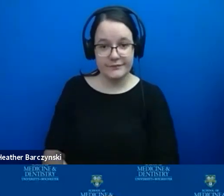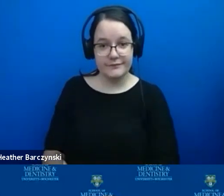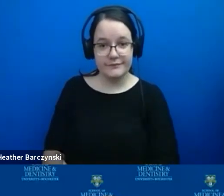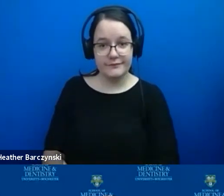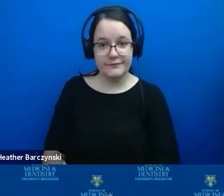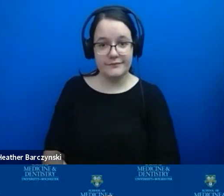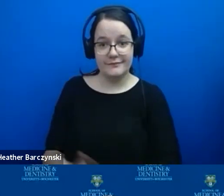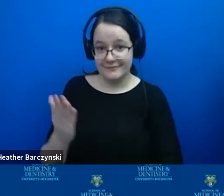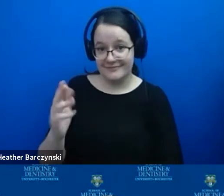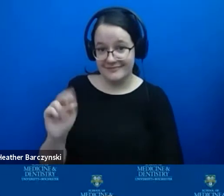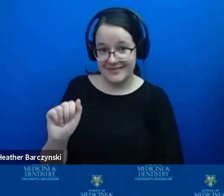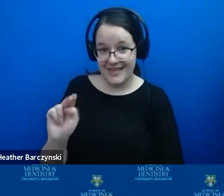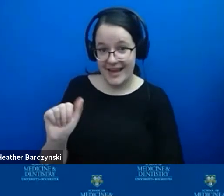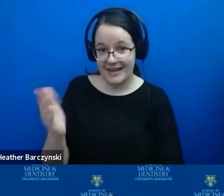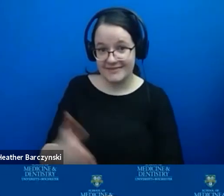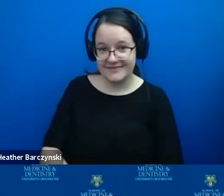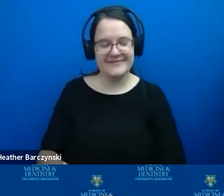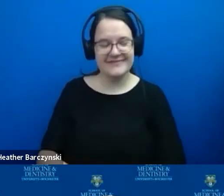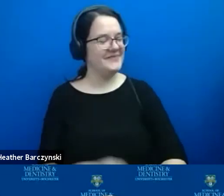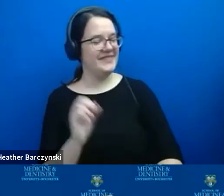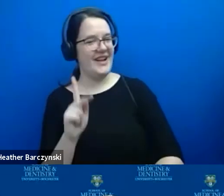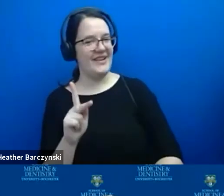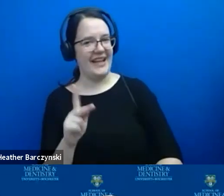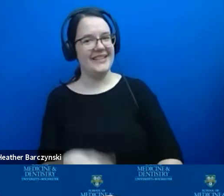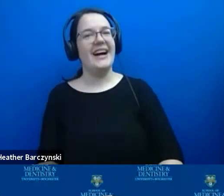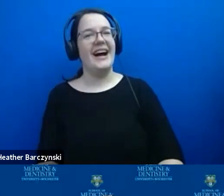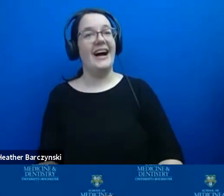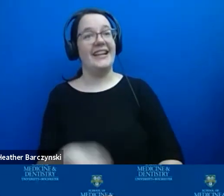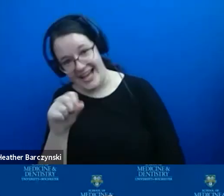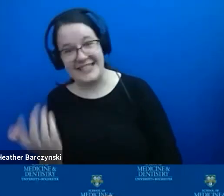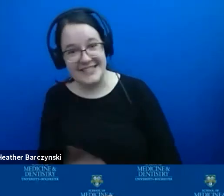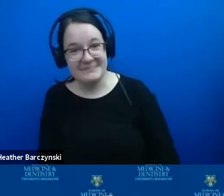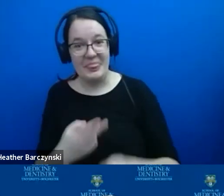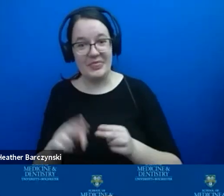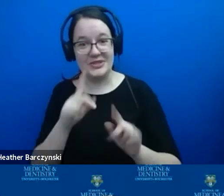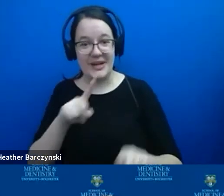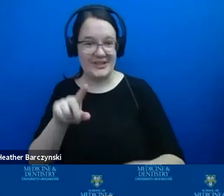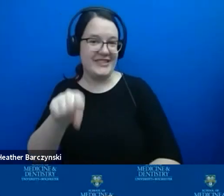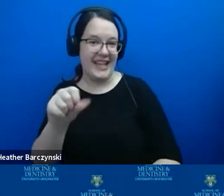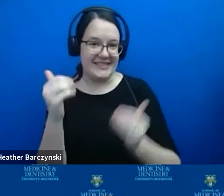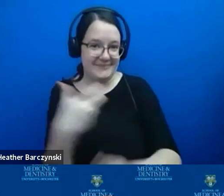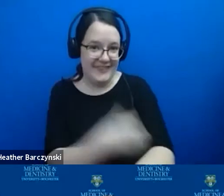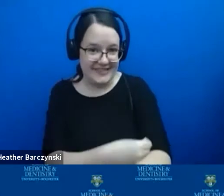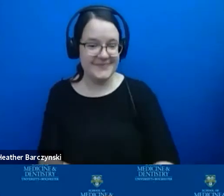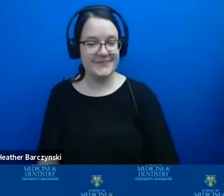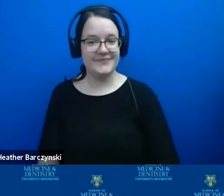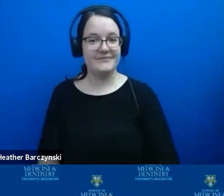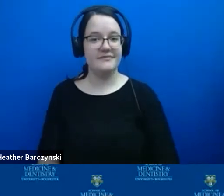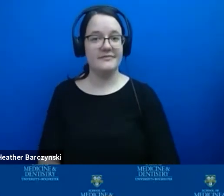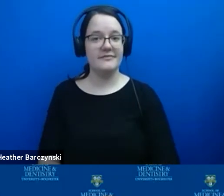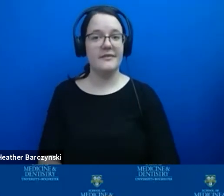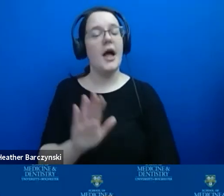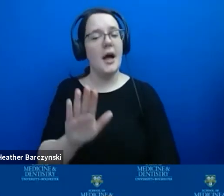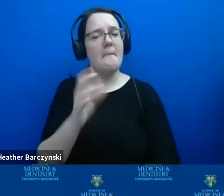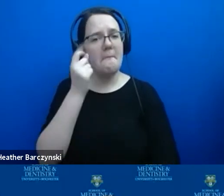nano okay uh yes is the short answer um if you recently we we do not recommend that people get